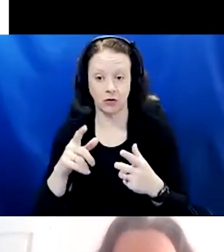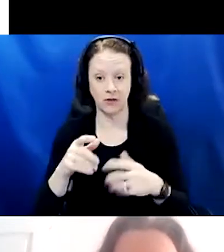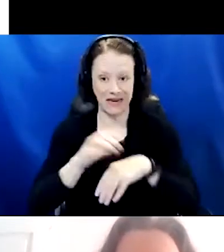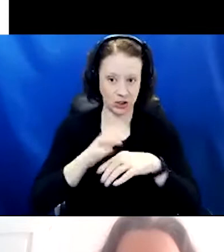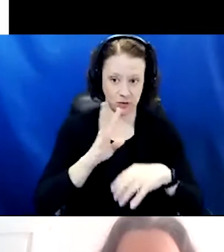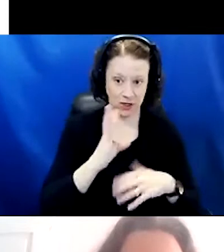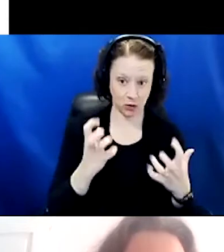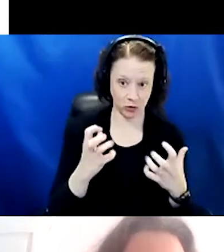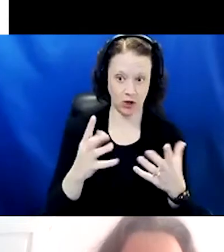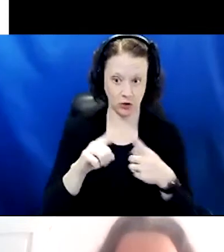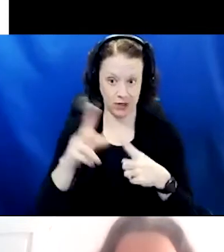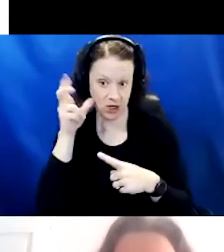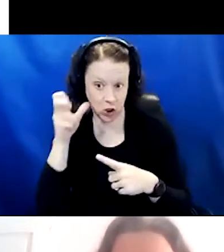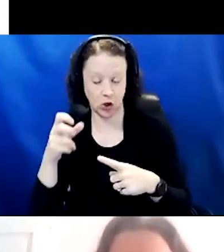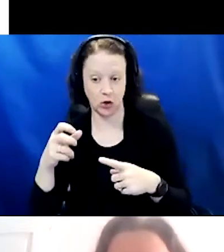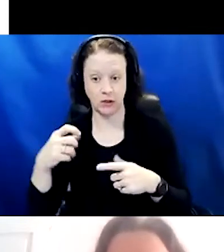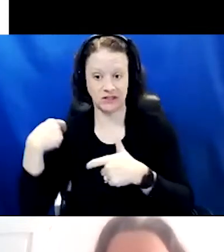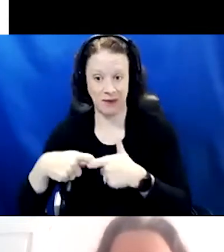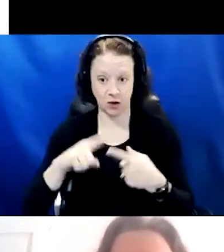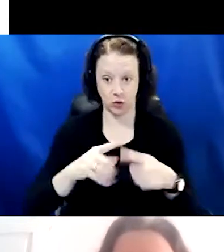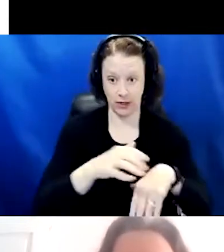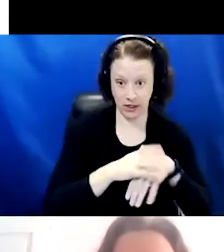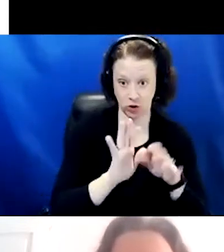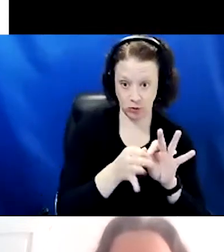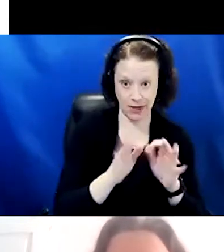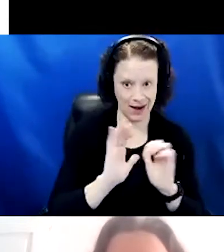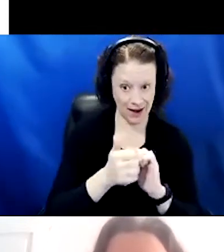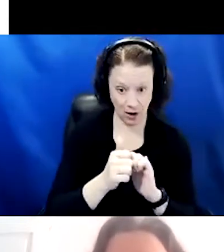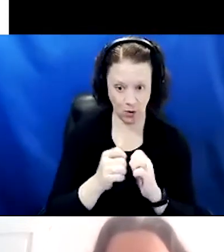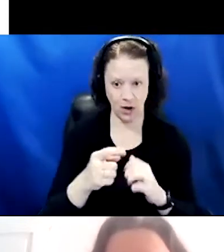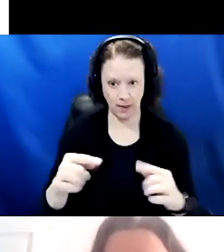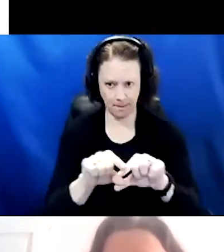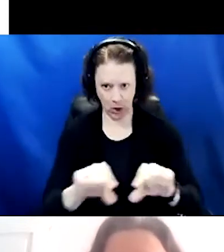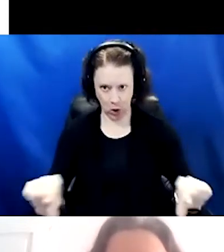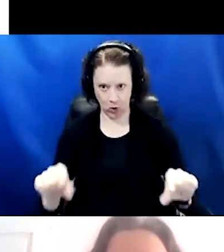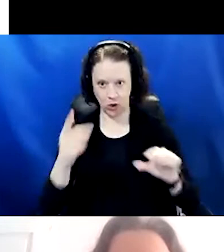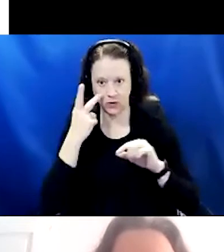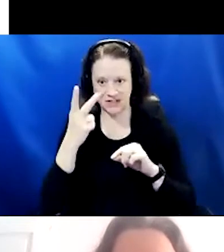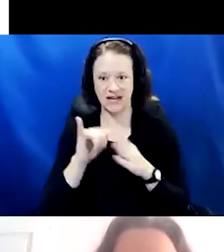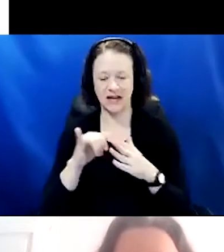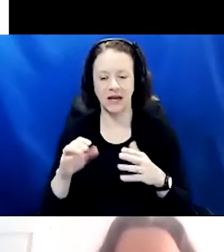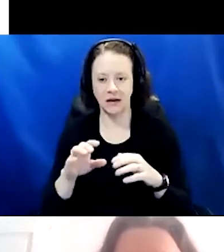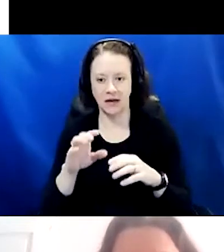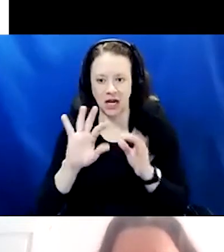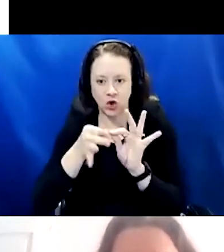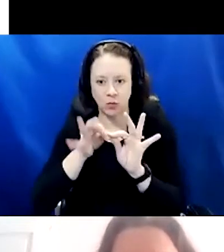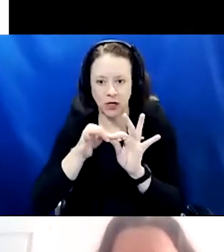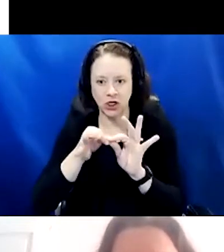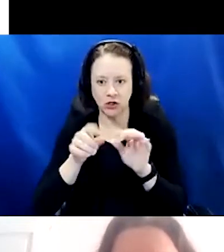also need to go down to the interpretation icon and select English. Okay, next slide.